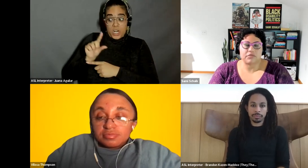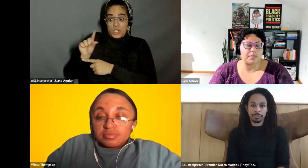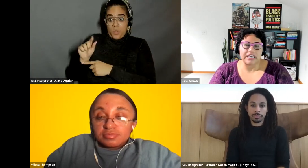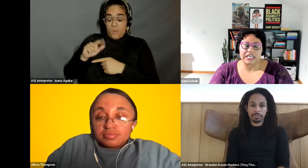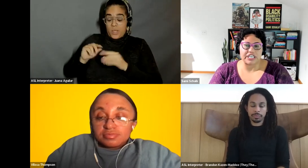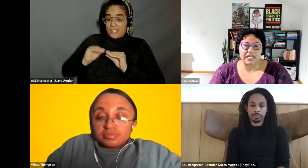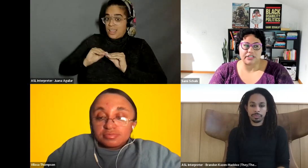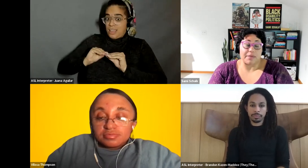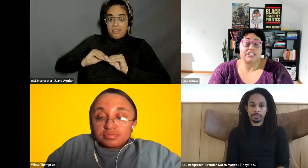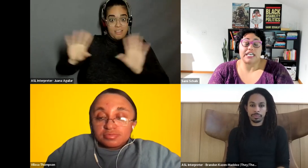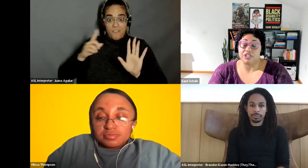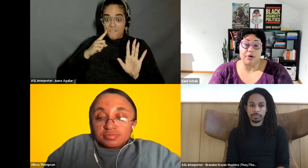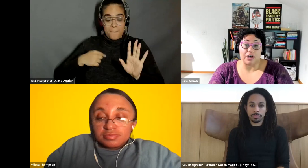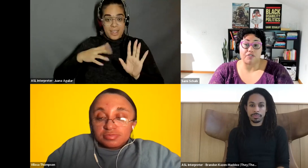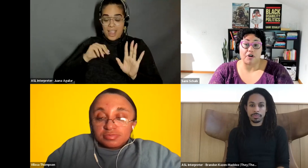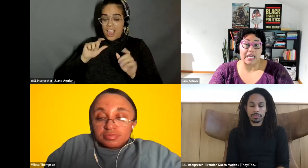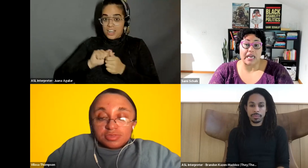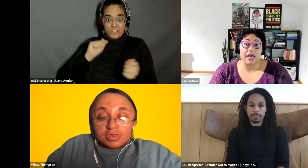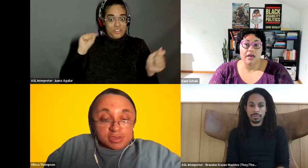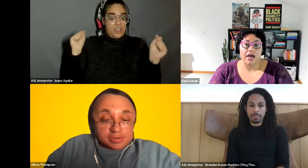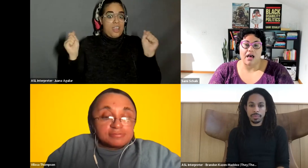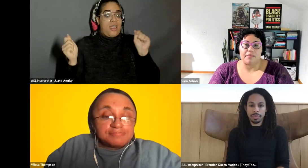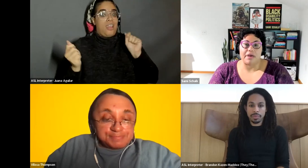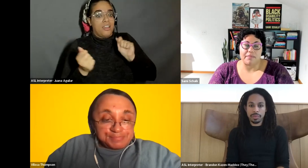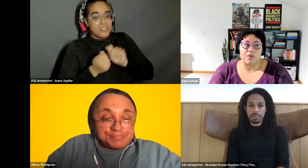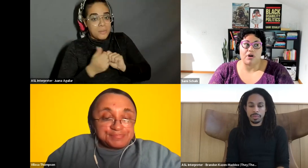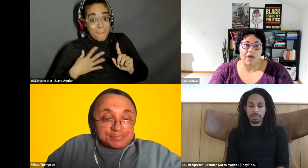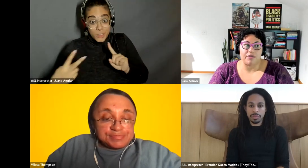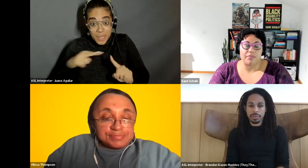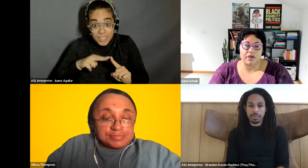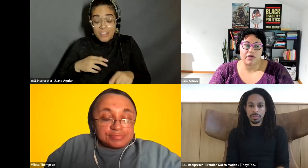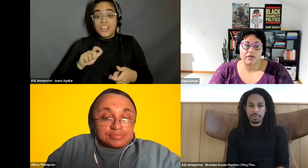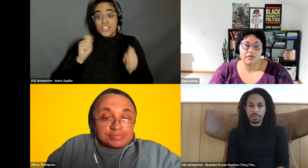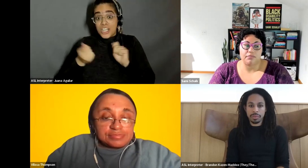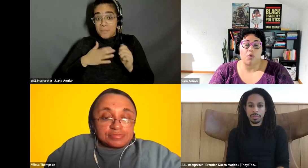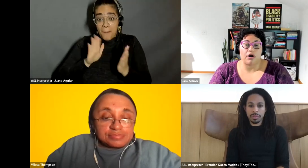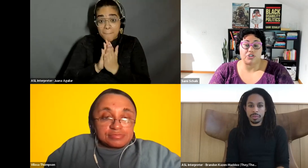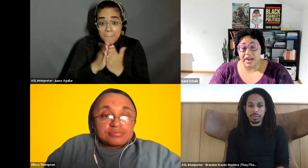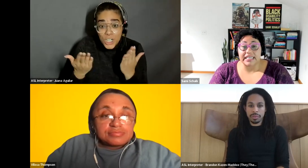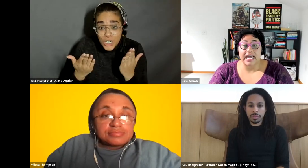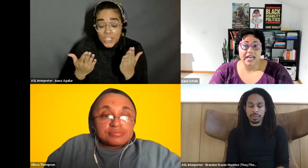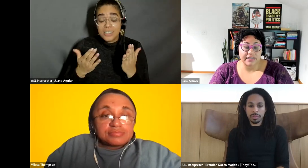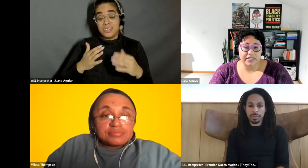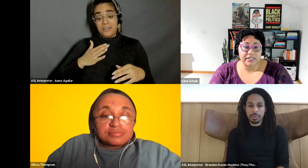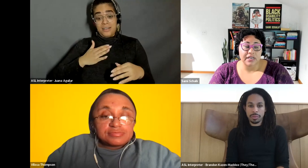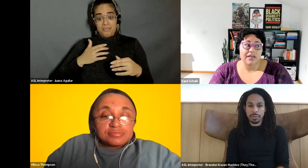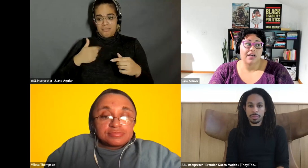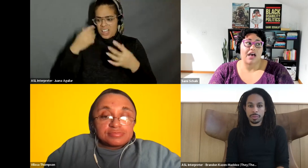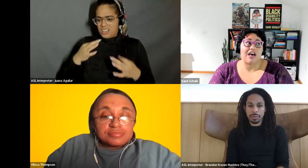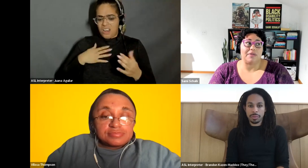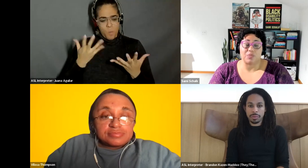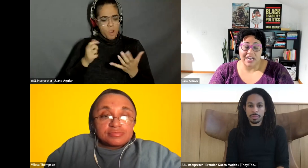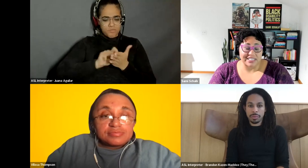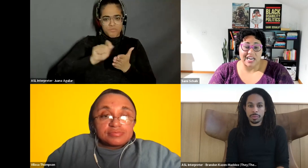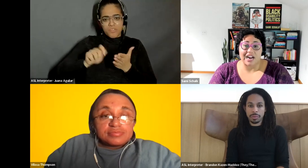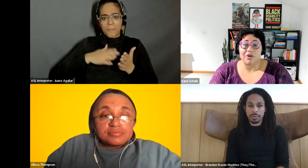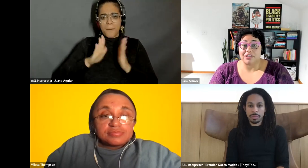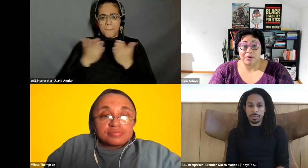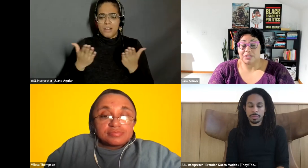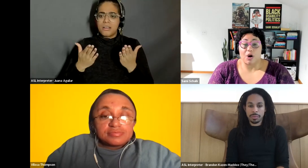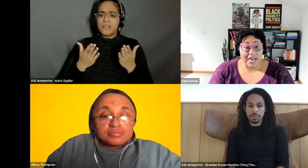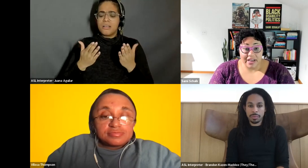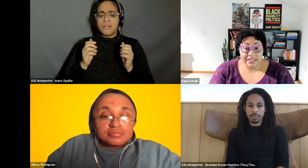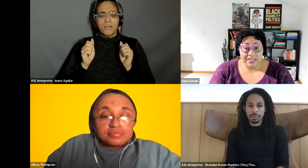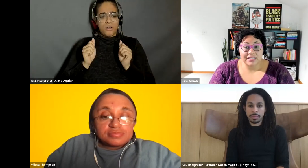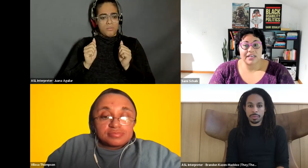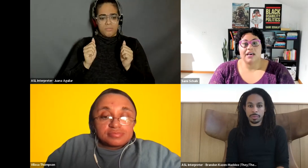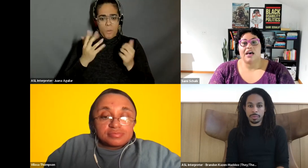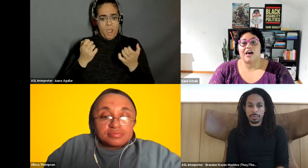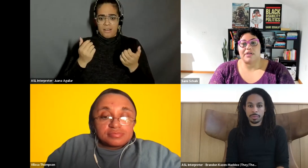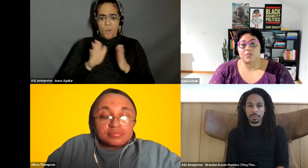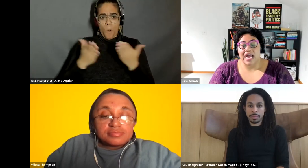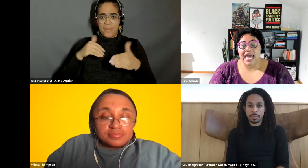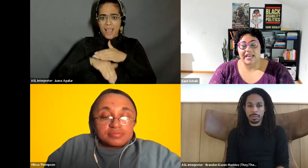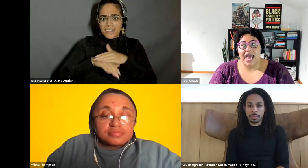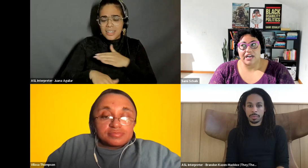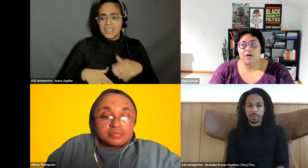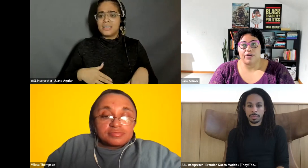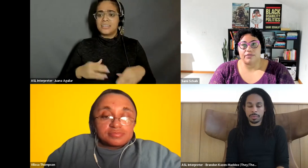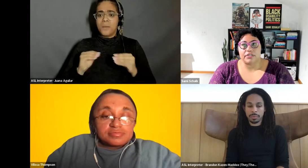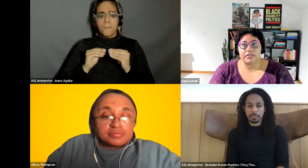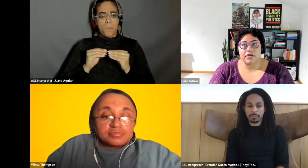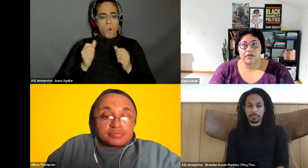Sami Schalk: completely changed. I mean it changed the book for me. It made me want to write the book more directed at activists. It's when I decided I wanted the book to be open access, and it's when I added, all those